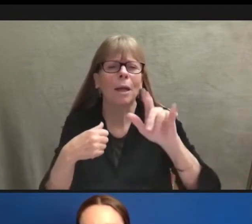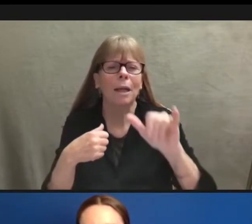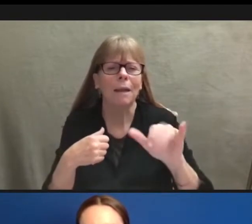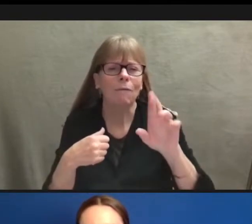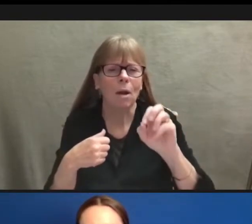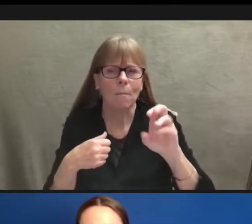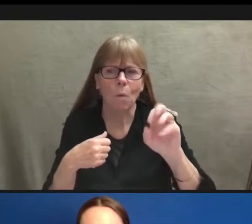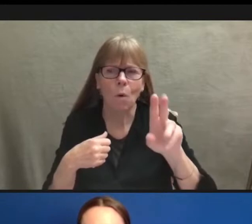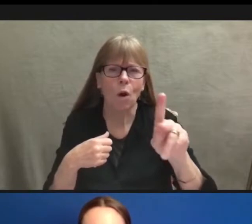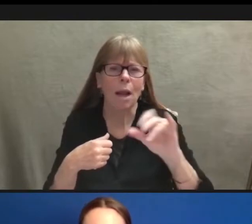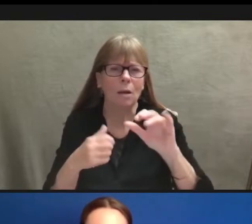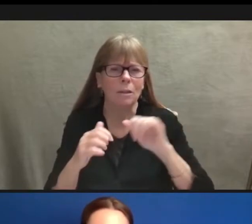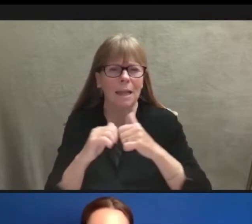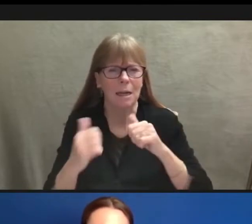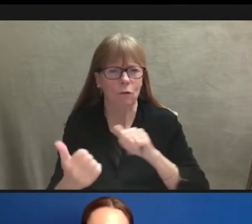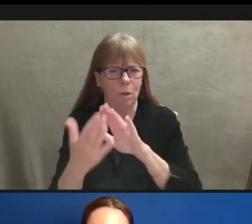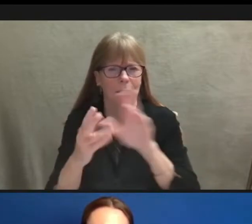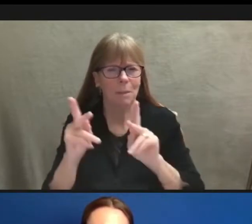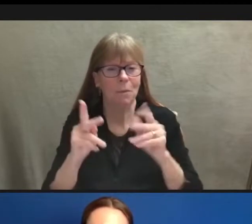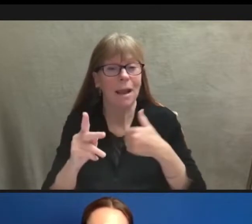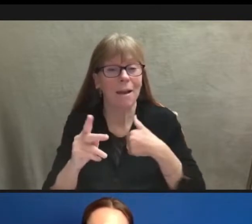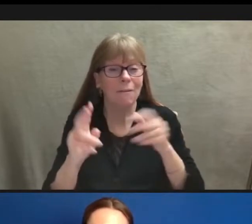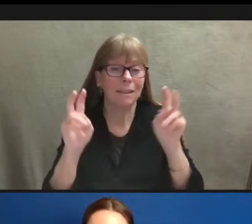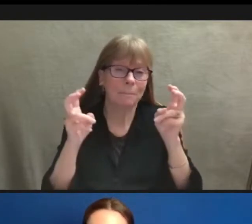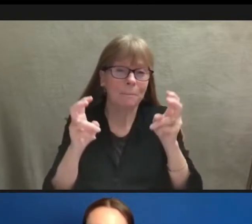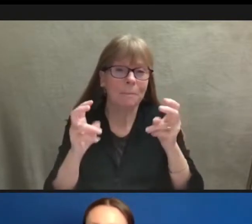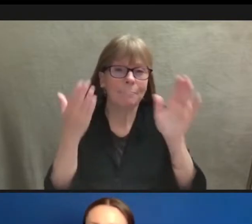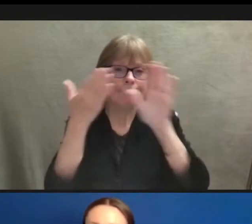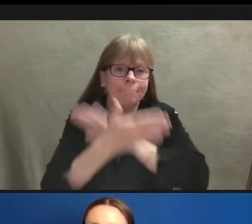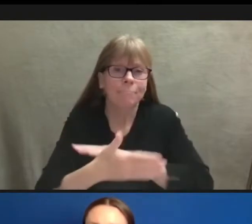address individuals with hidden disabilities, including mental health conditions?